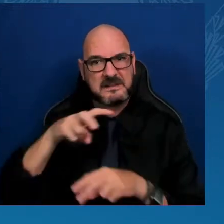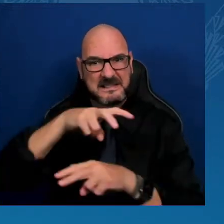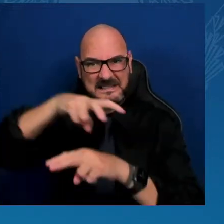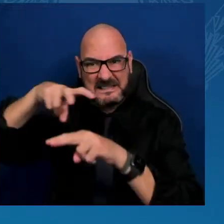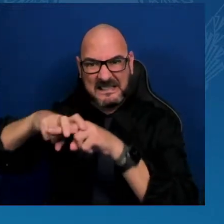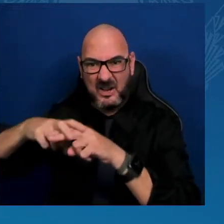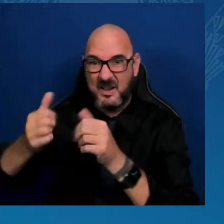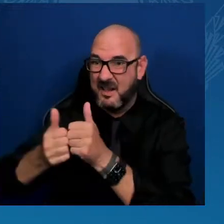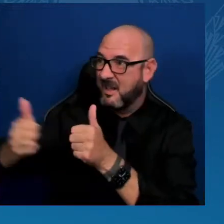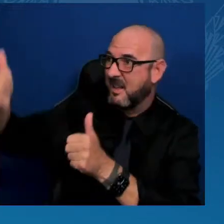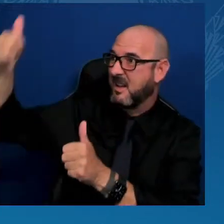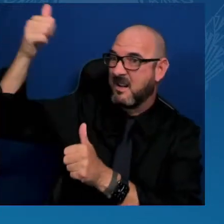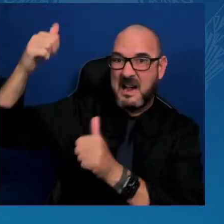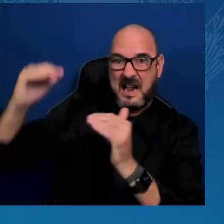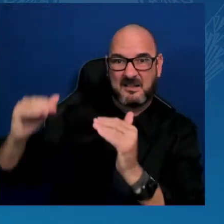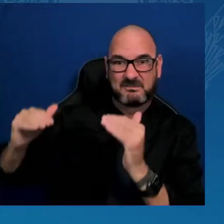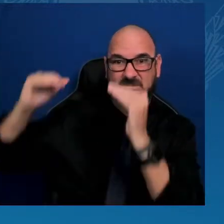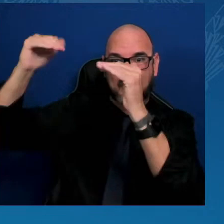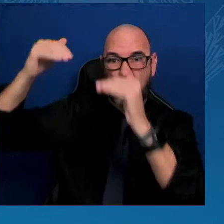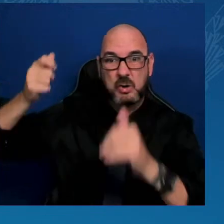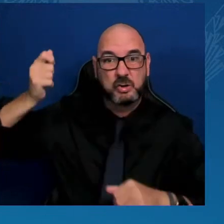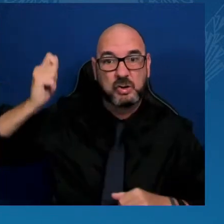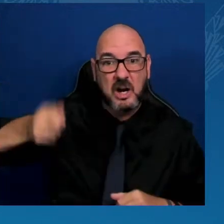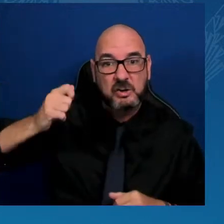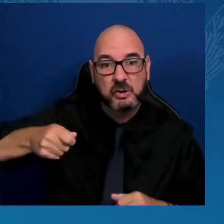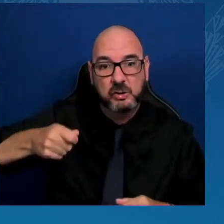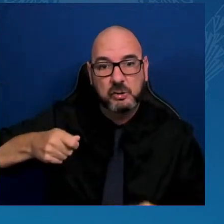Justice Ketanji Brown Jackson.